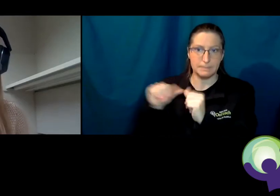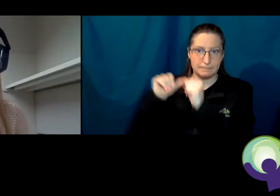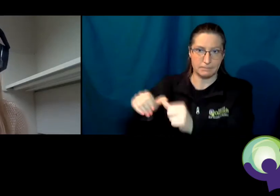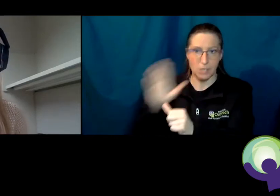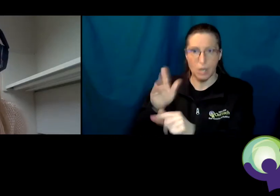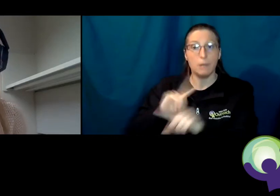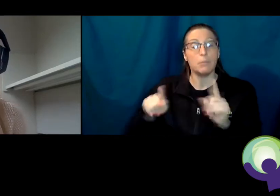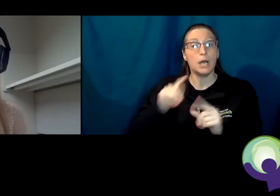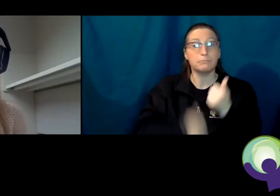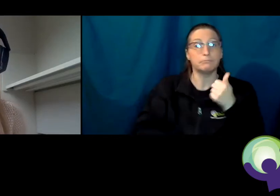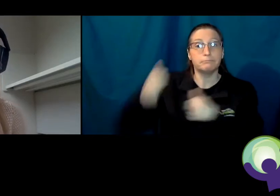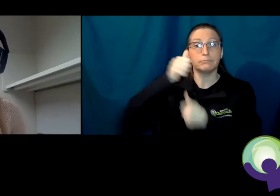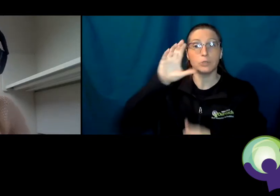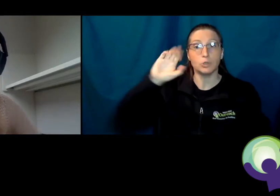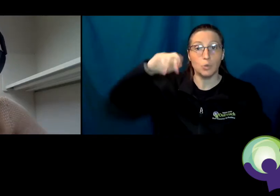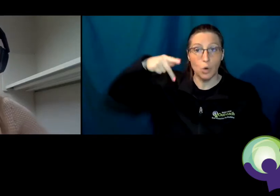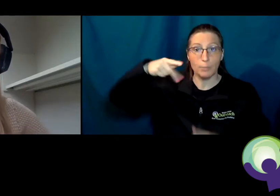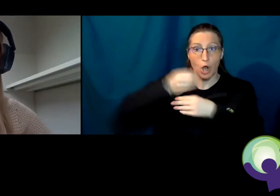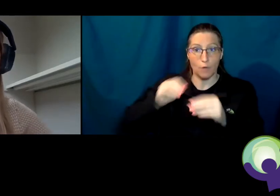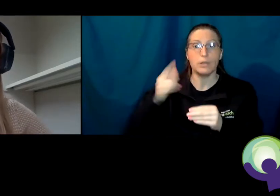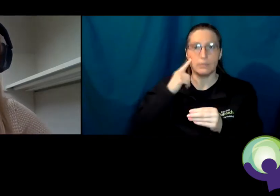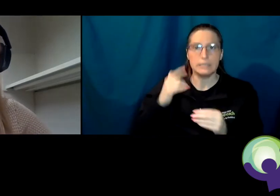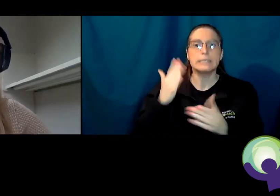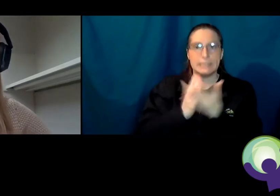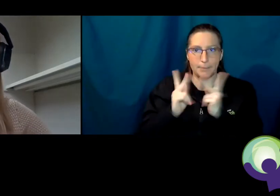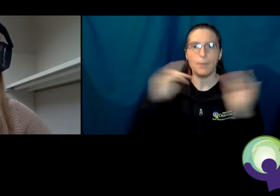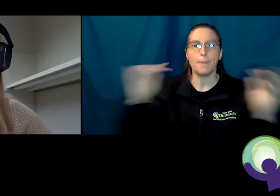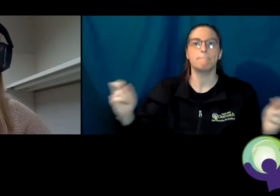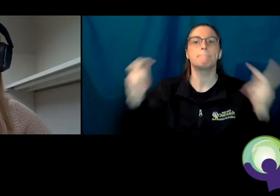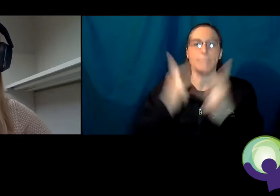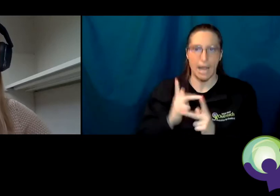office positions we are starting to bring people back in to do face-to-face interviews